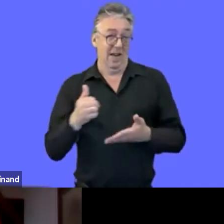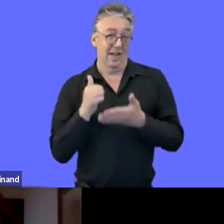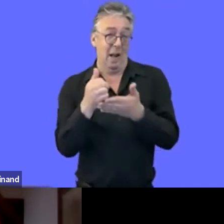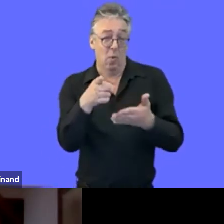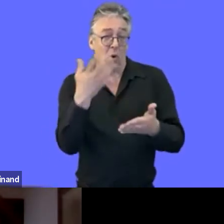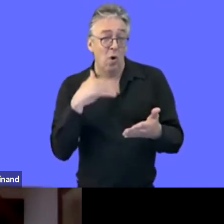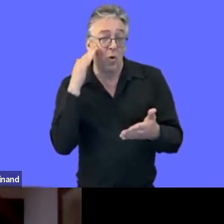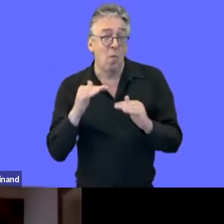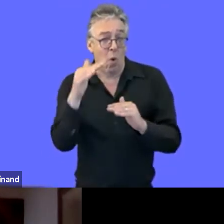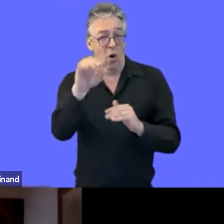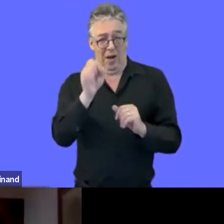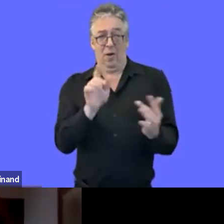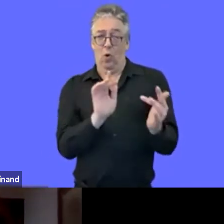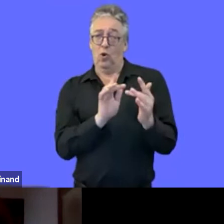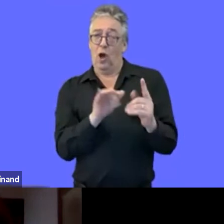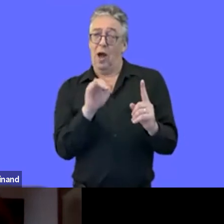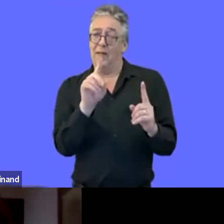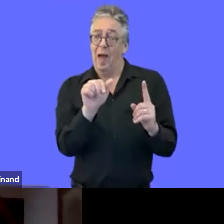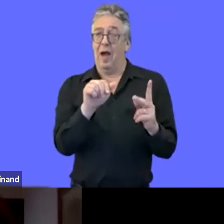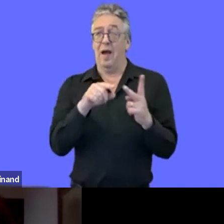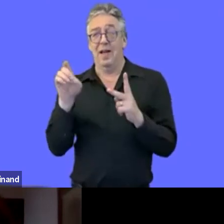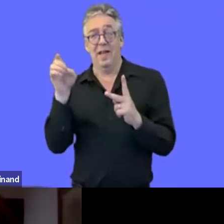So, I am not sure, it is taking a minute